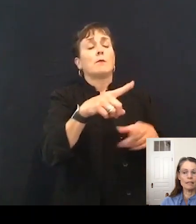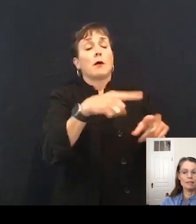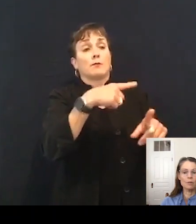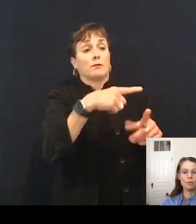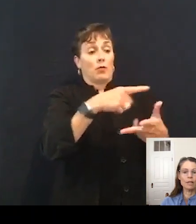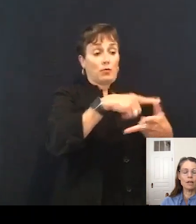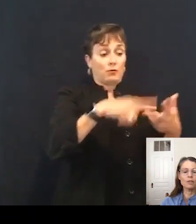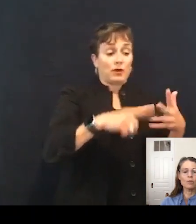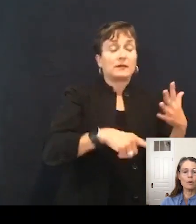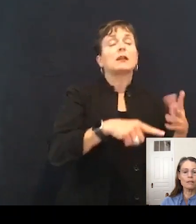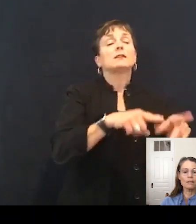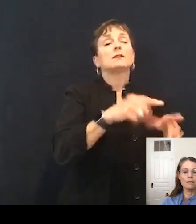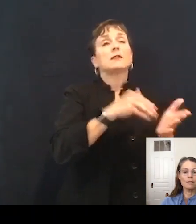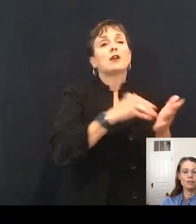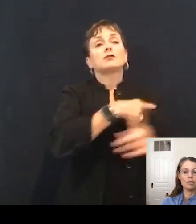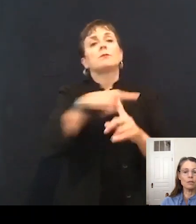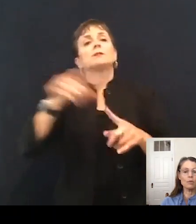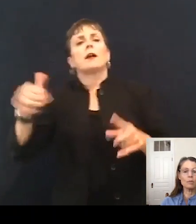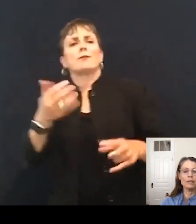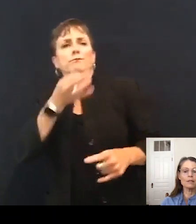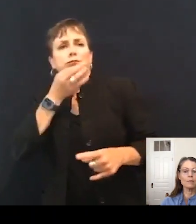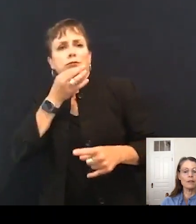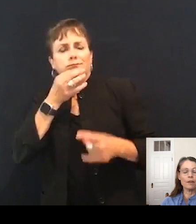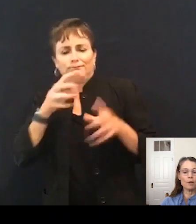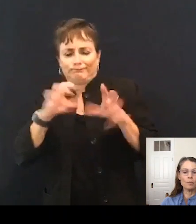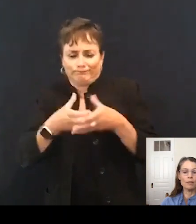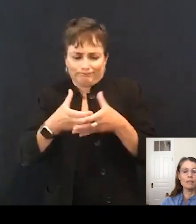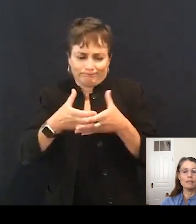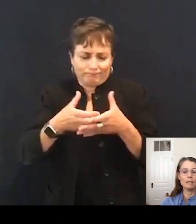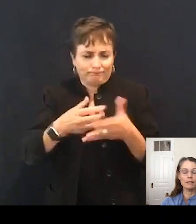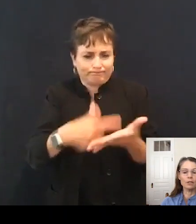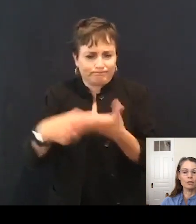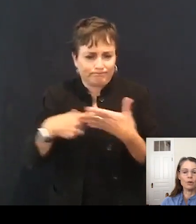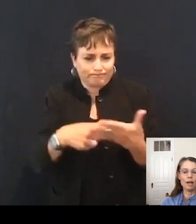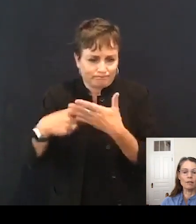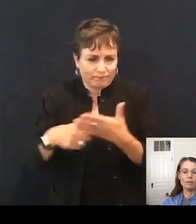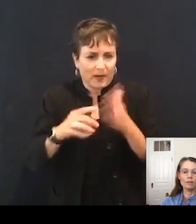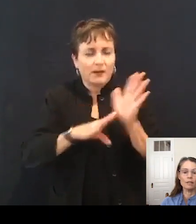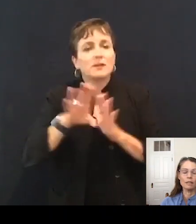to bring USH1C gene replacement therapy to clinical trials.